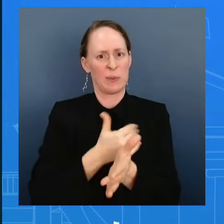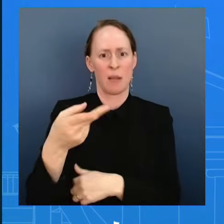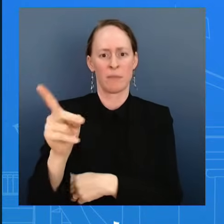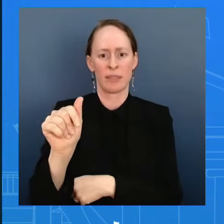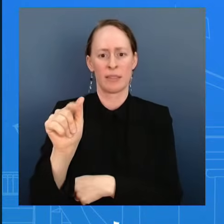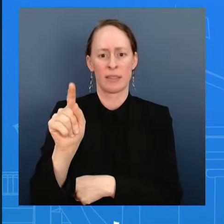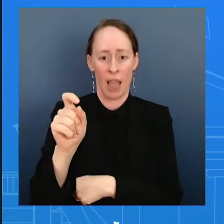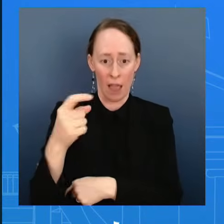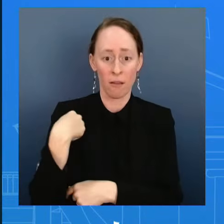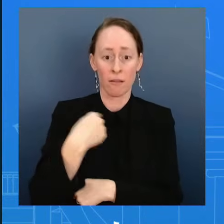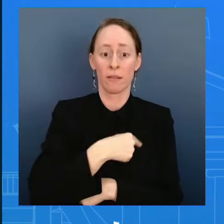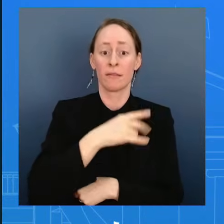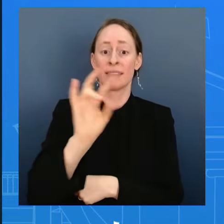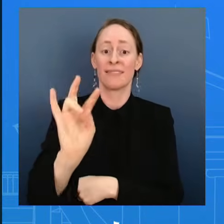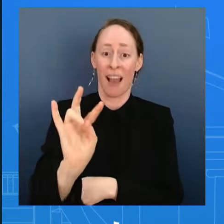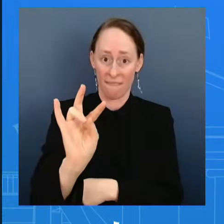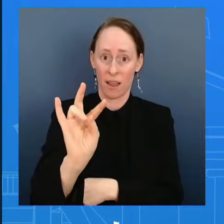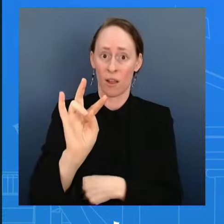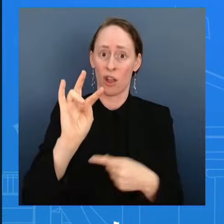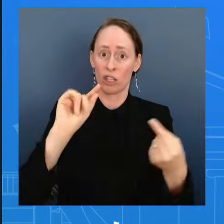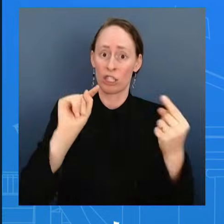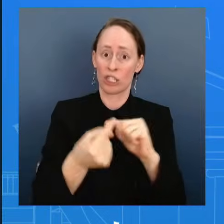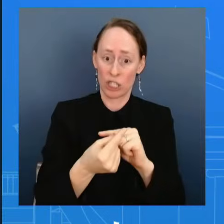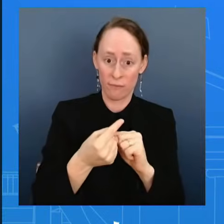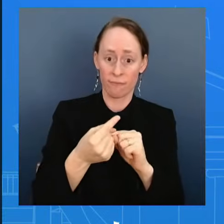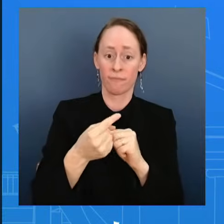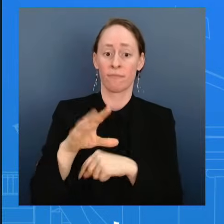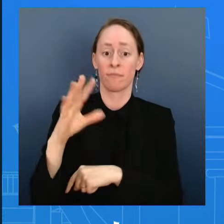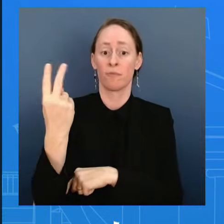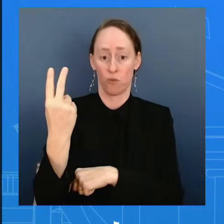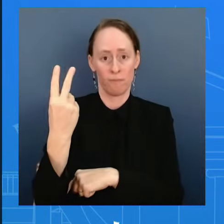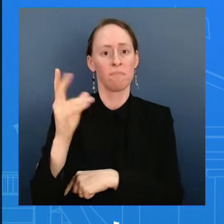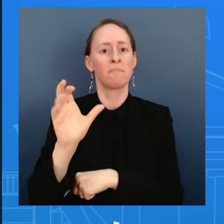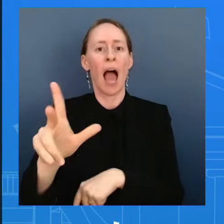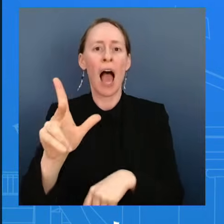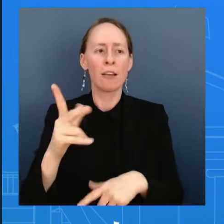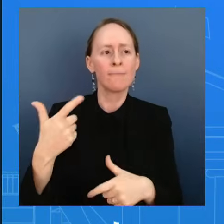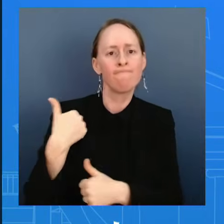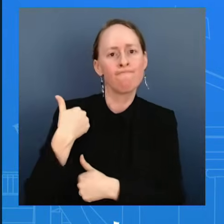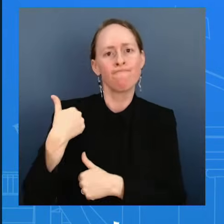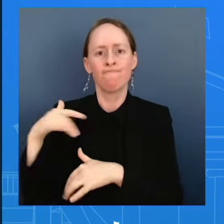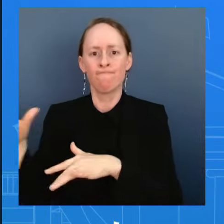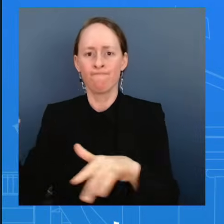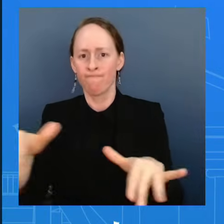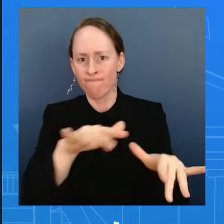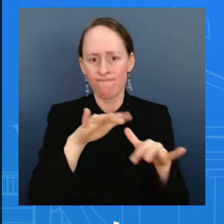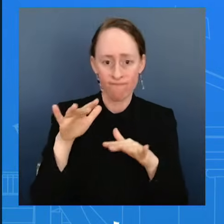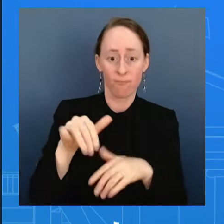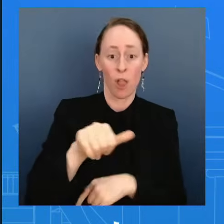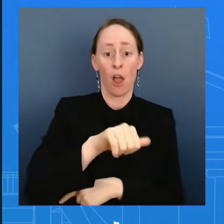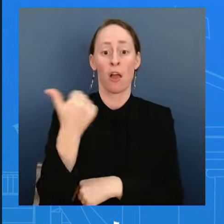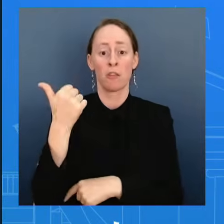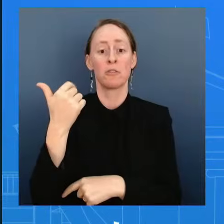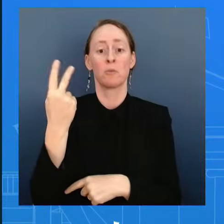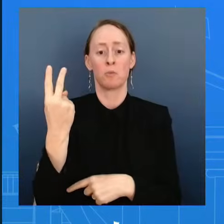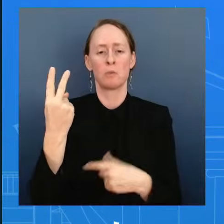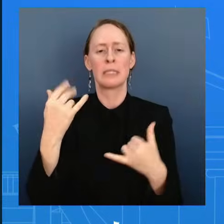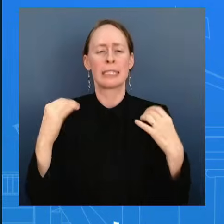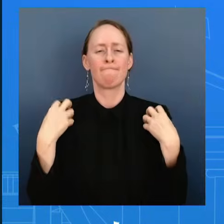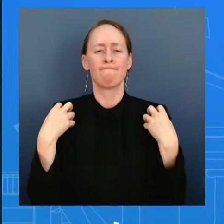from escalating tensions. And so, these de-escalation conversations are going to continue. That's what we want to see.